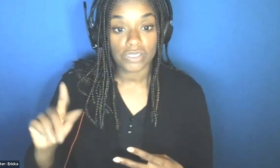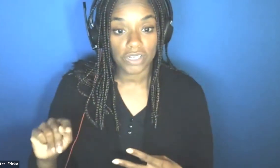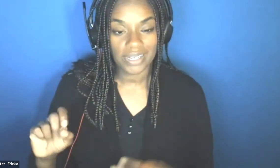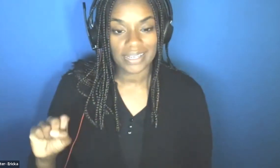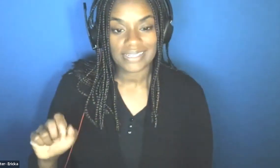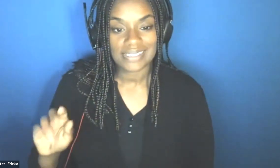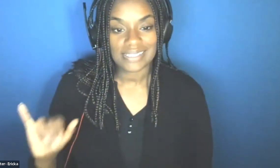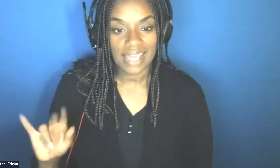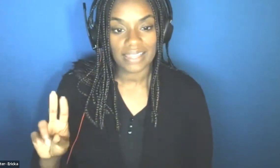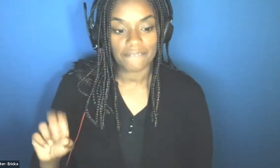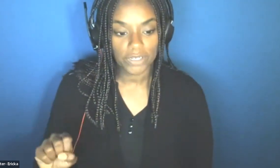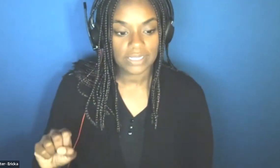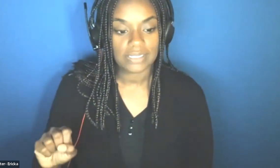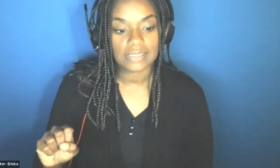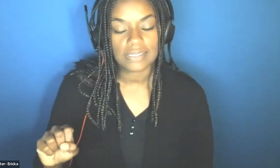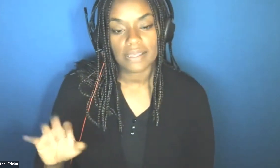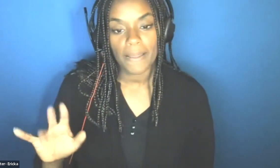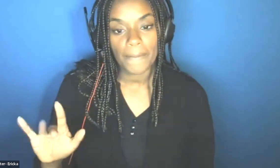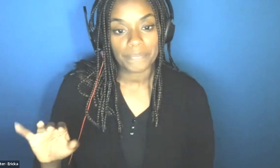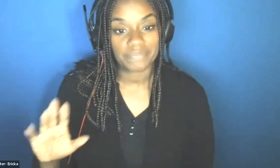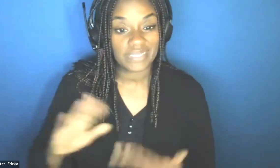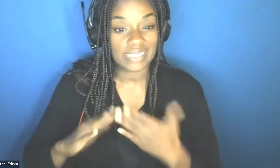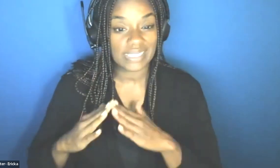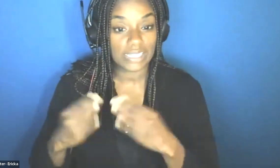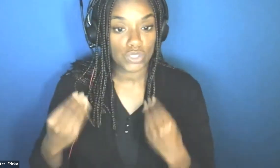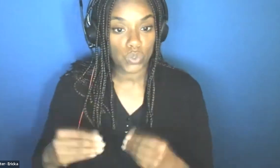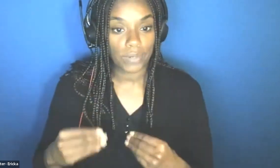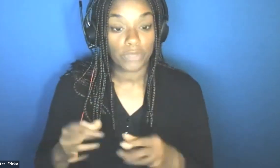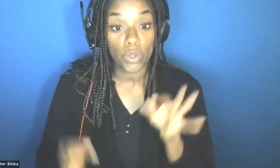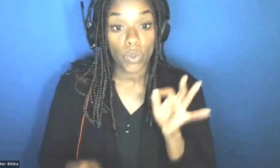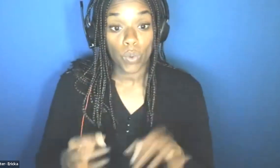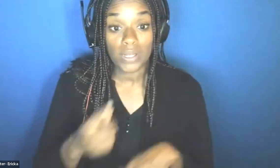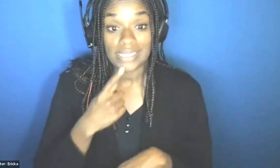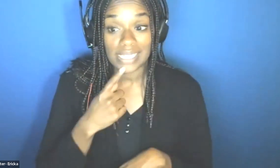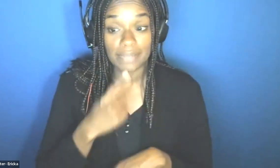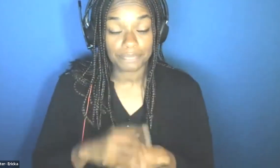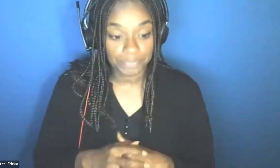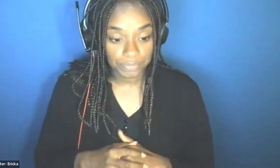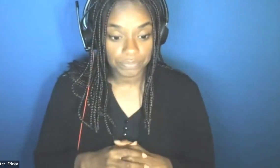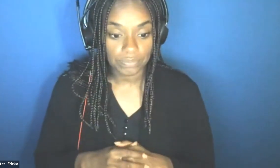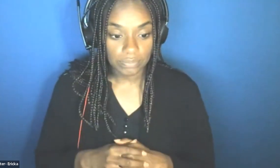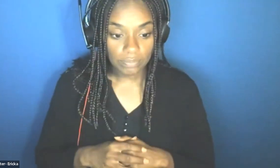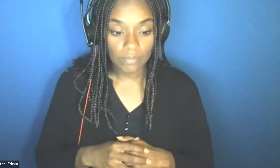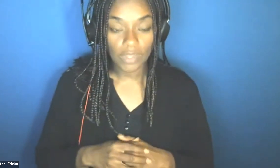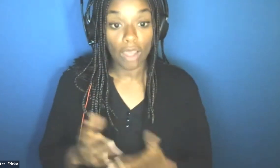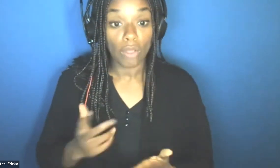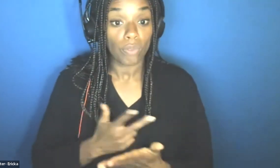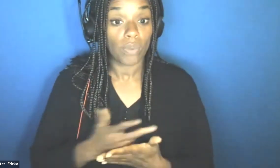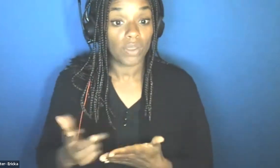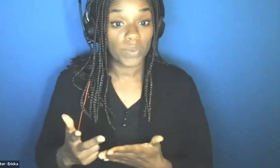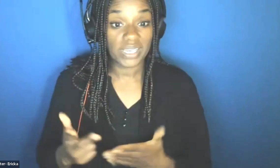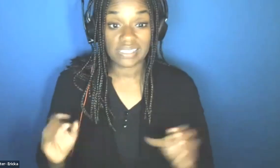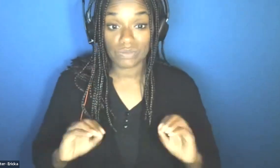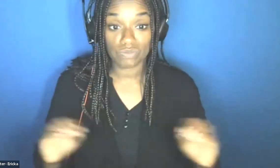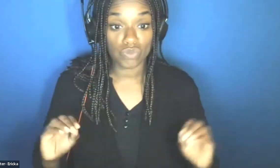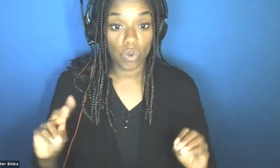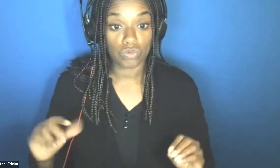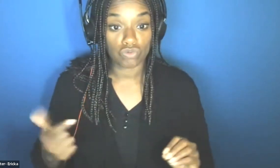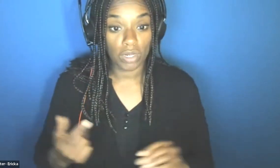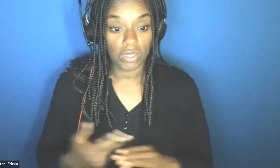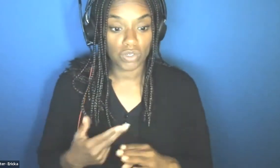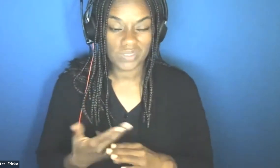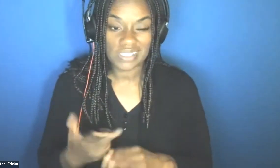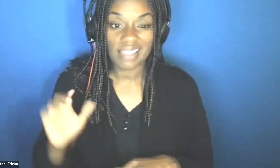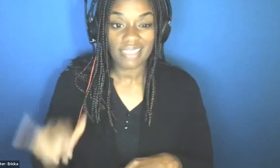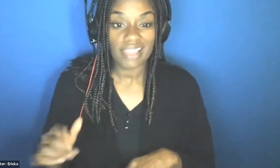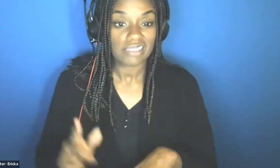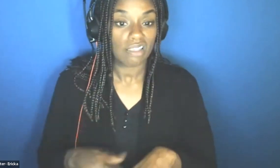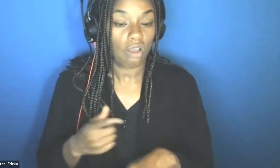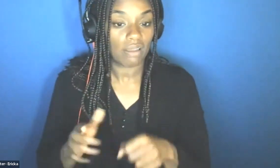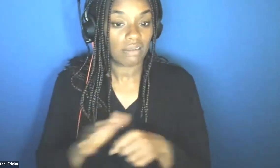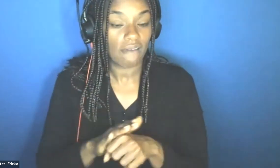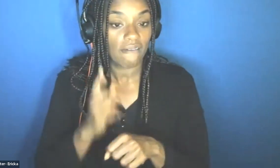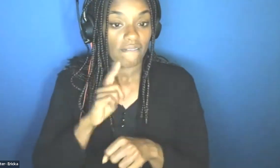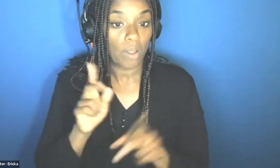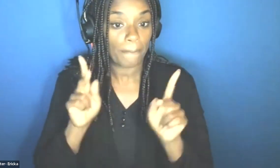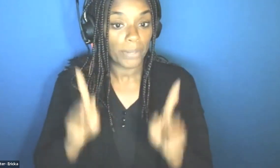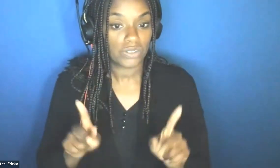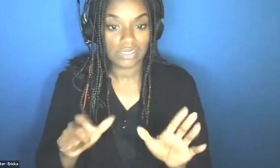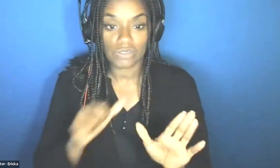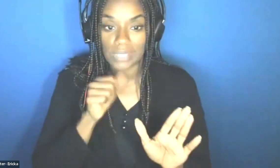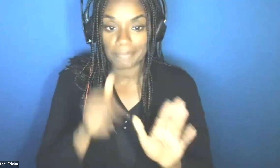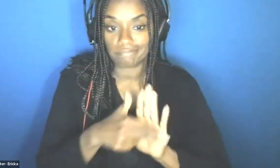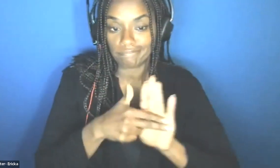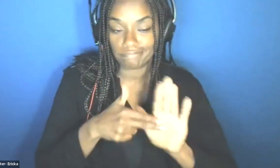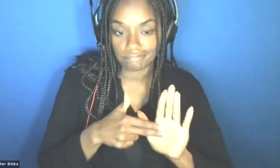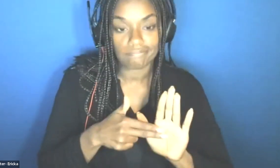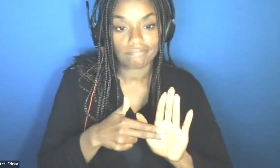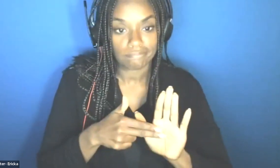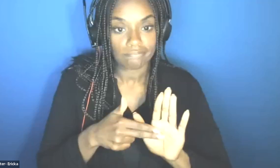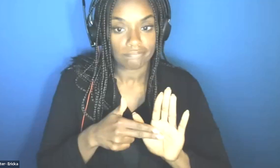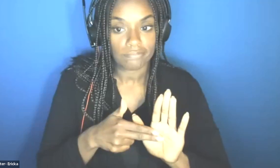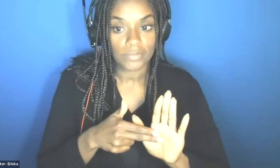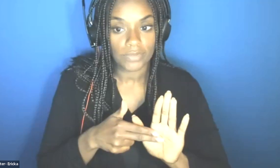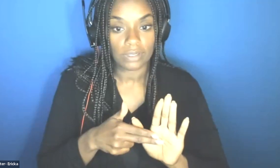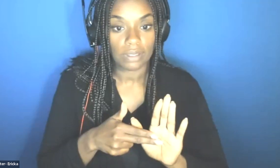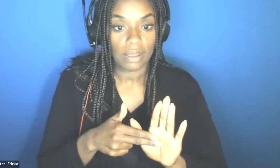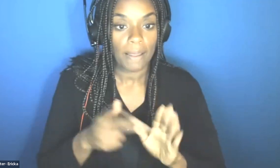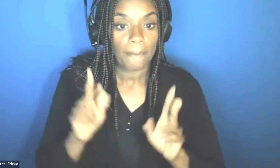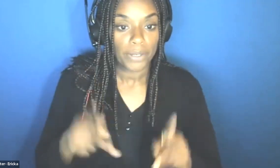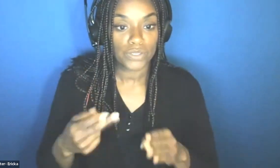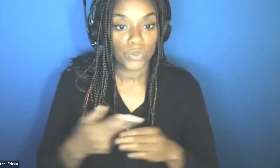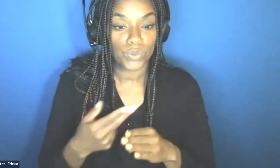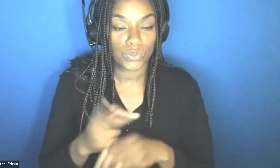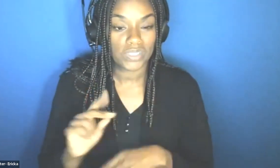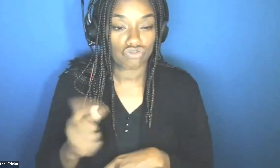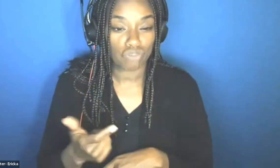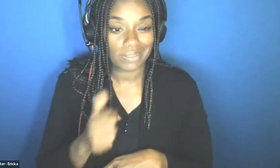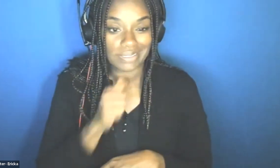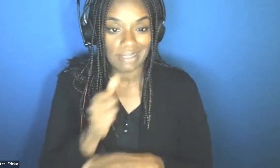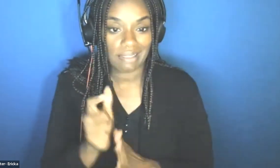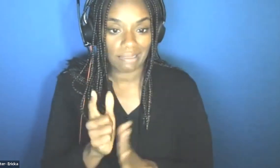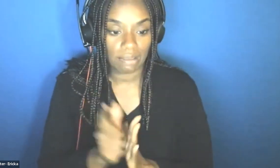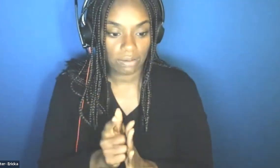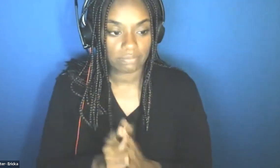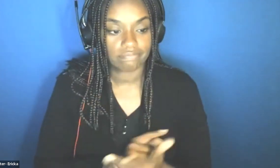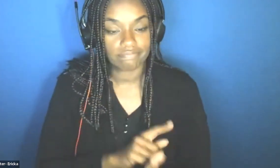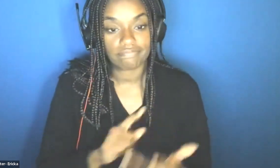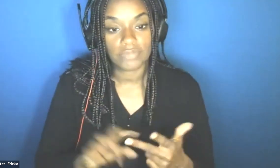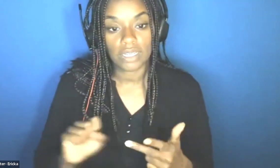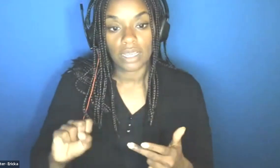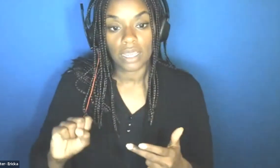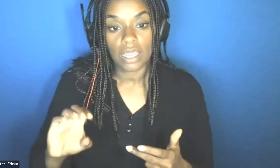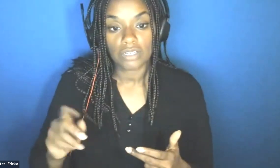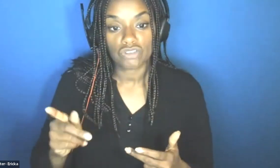One is Seiner versus El Paso health care, where the fifth circuit held to a pharmacist who is an employee of the health care company was a current user of illegal drugs because he had used cocaine within five weeks before being notified of his termination.